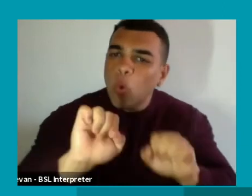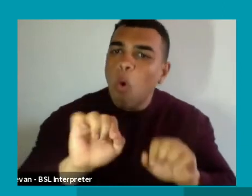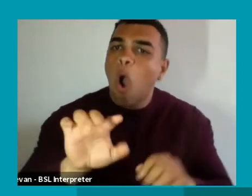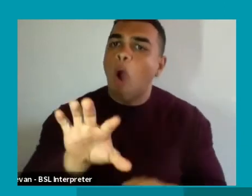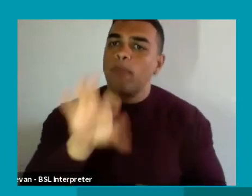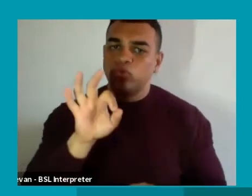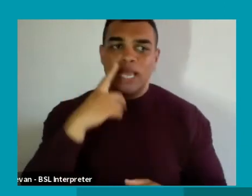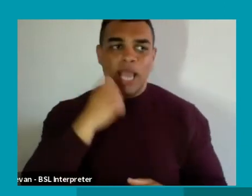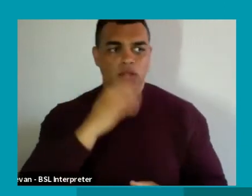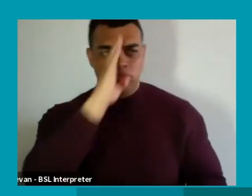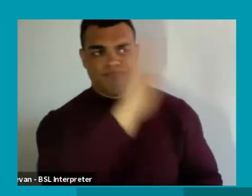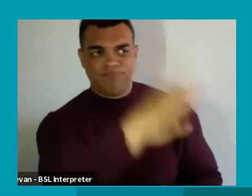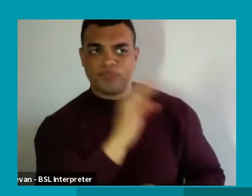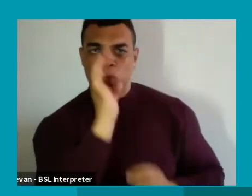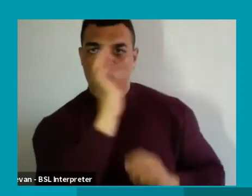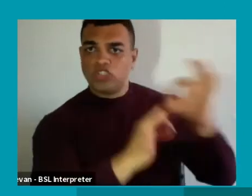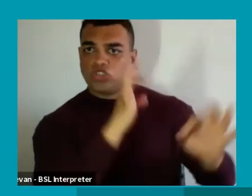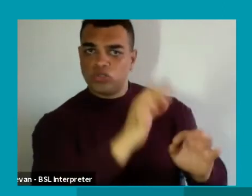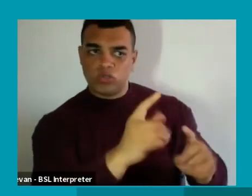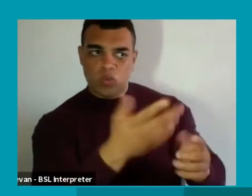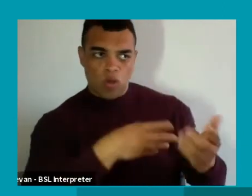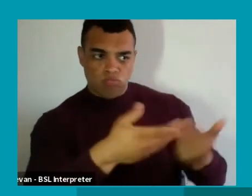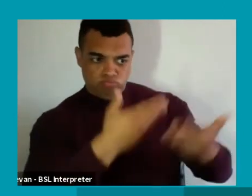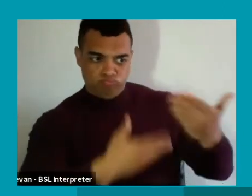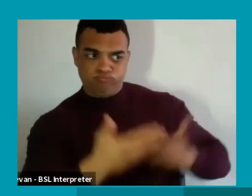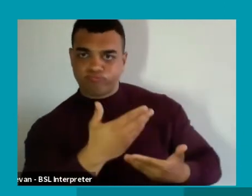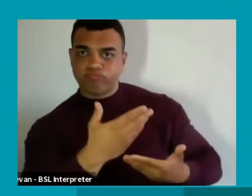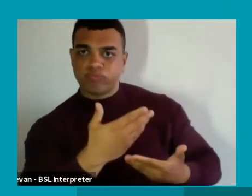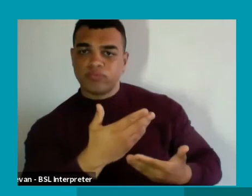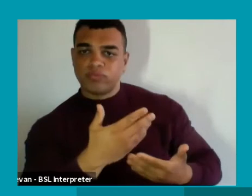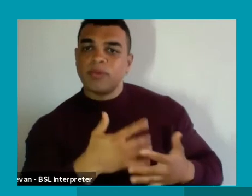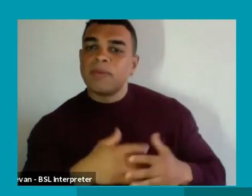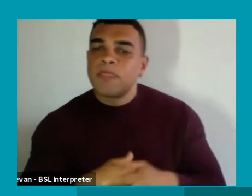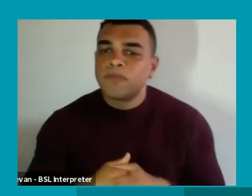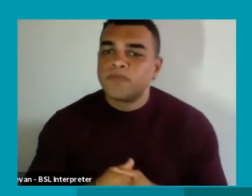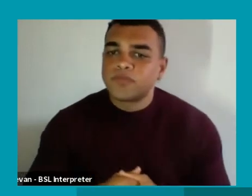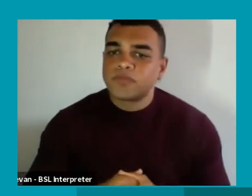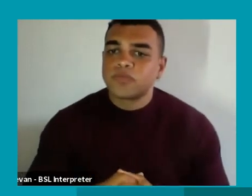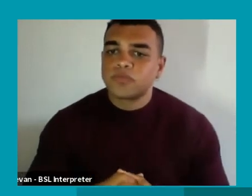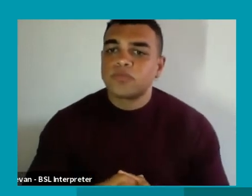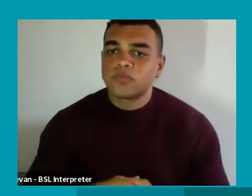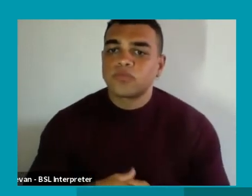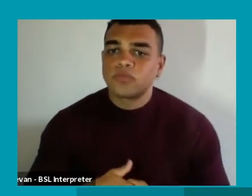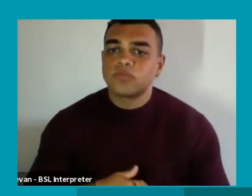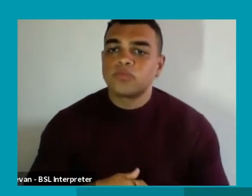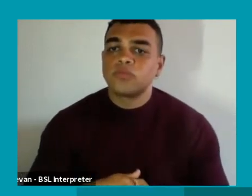We've had some really, really successful results with candidates who've come along to those meet the employer events.